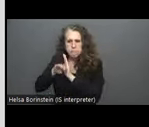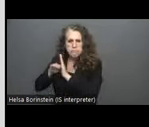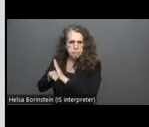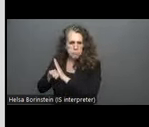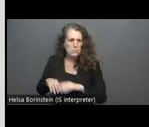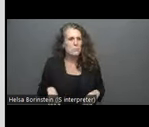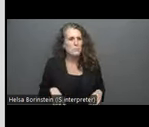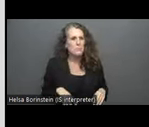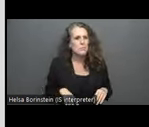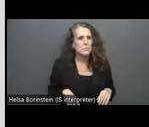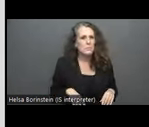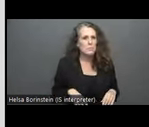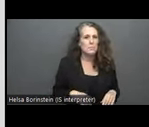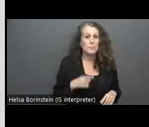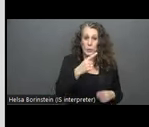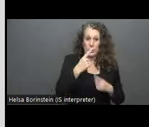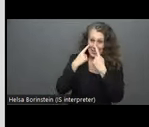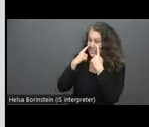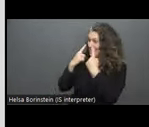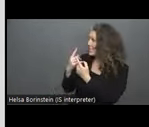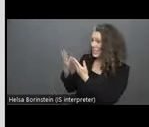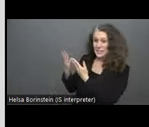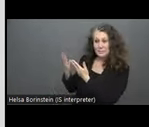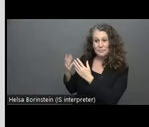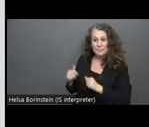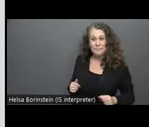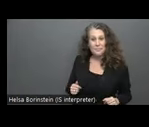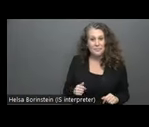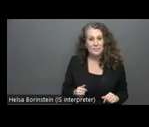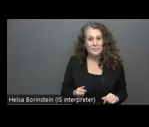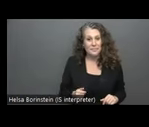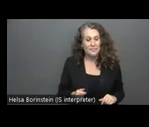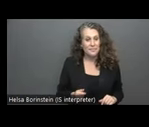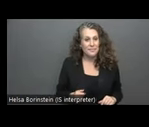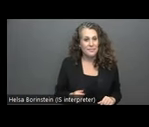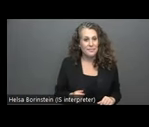14:51:02 Cool innovative say Damadola bra. 14:51:14 There's somebody from Andy cafe,